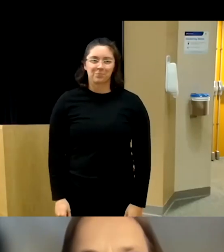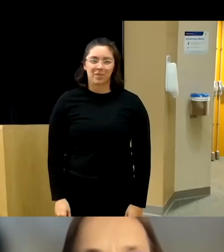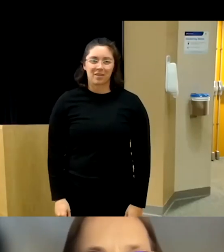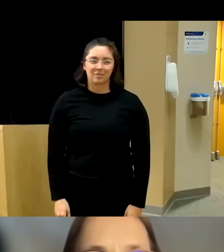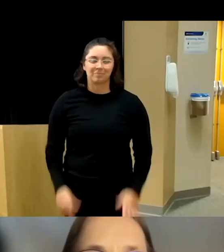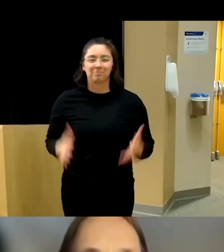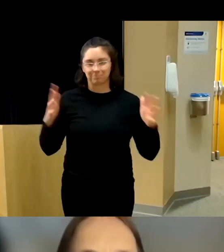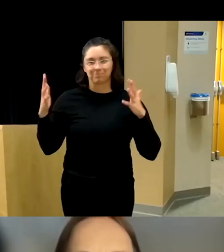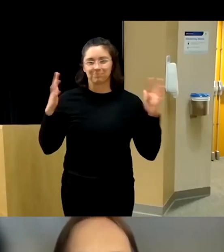goodbye